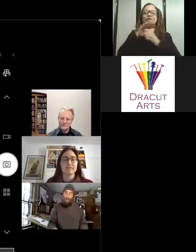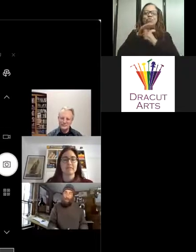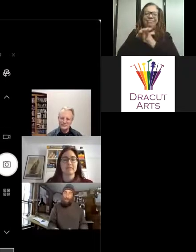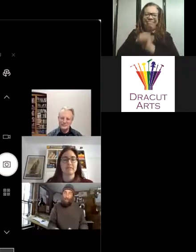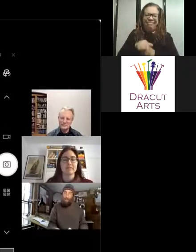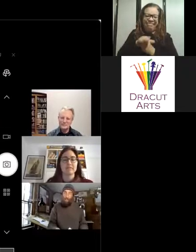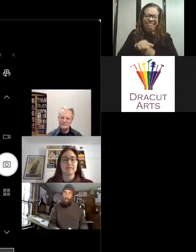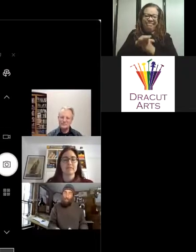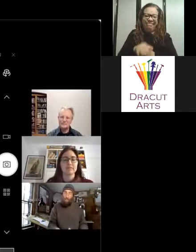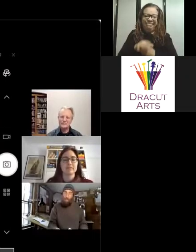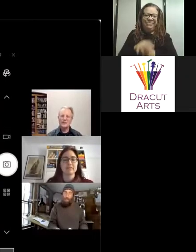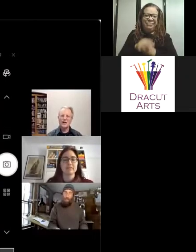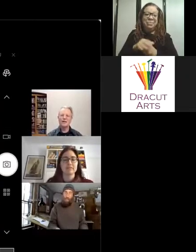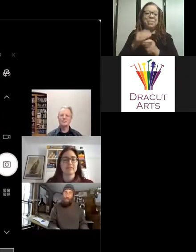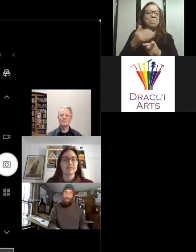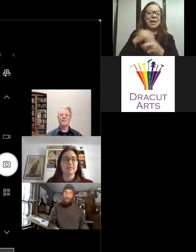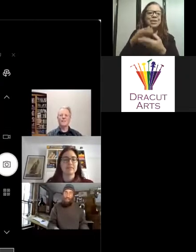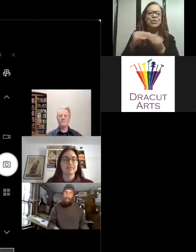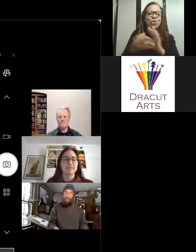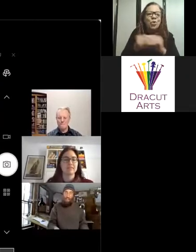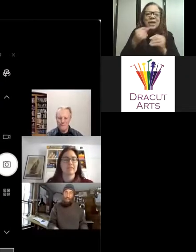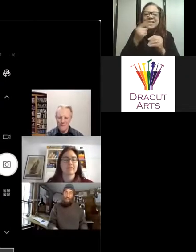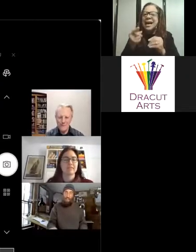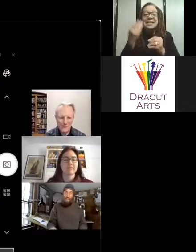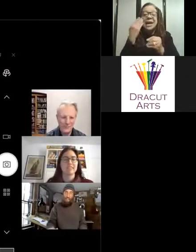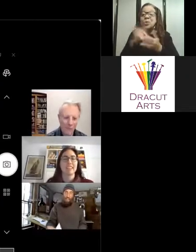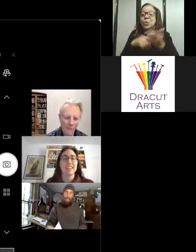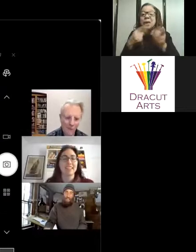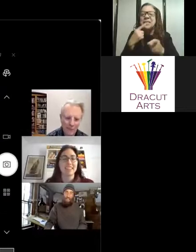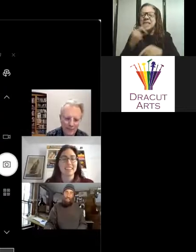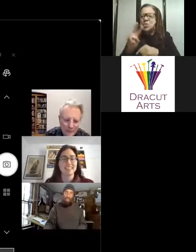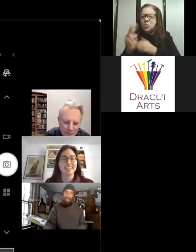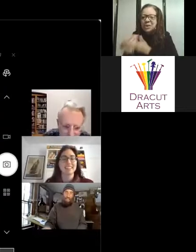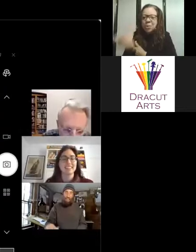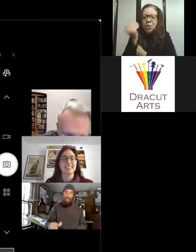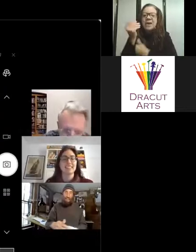being crushed by my storytelling, right. And um finally I said, you know I could--